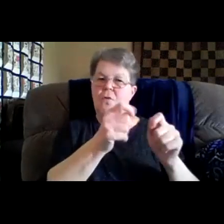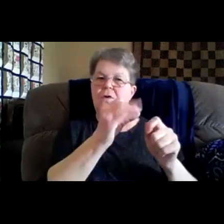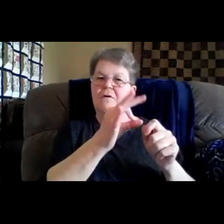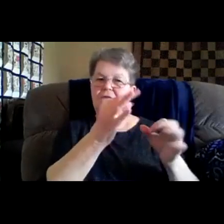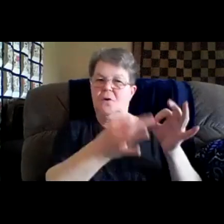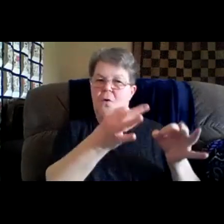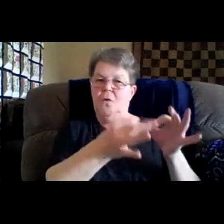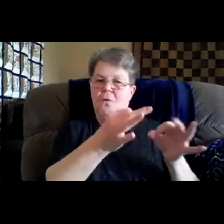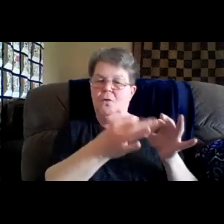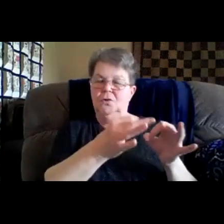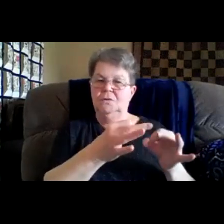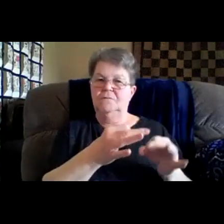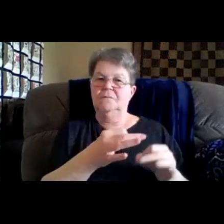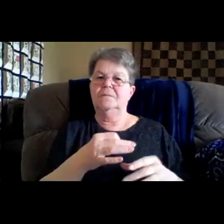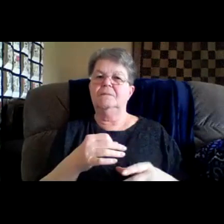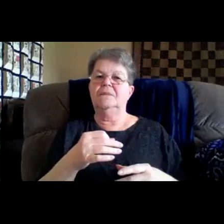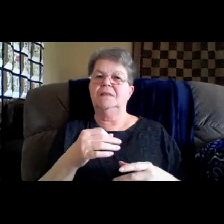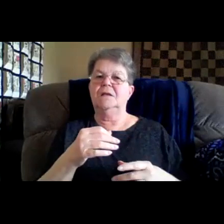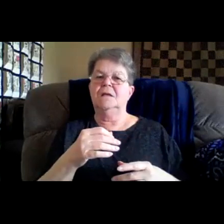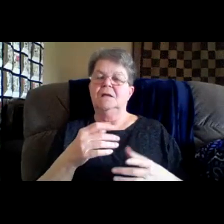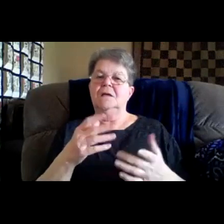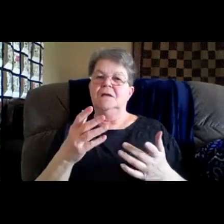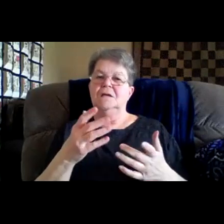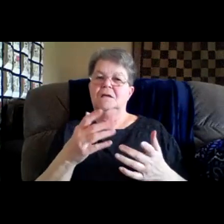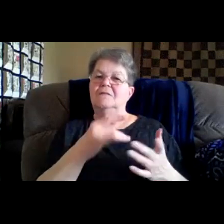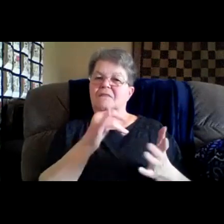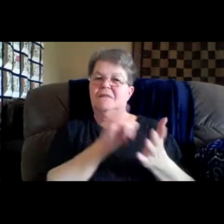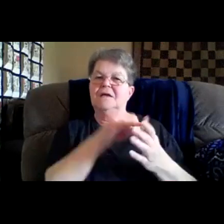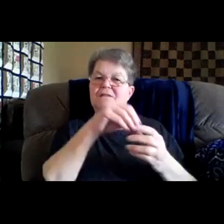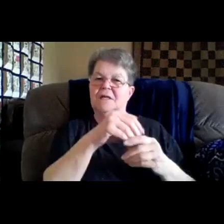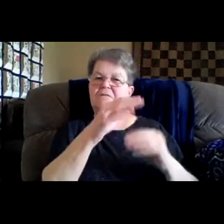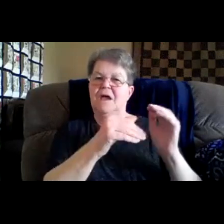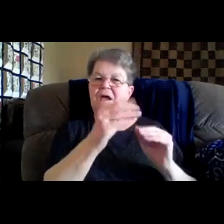But what happens within that guardianship is in the hands of the court, including who the guardian is.